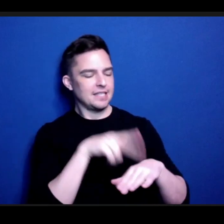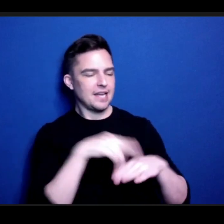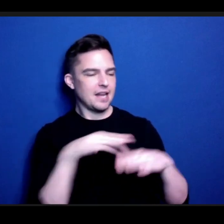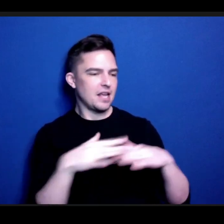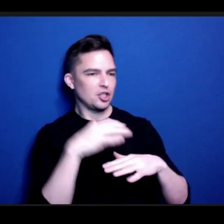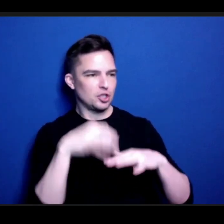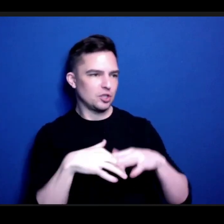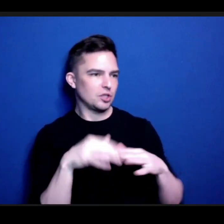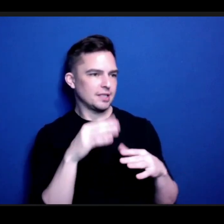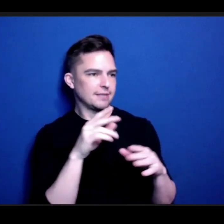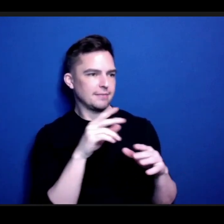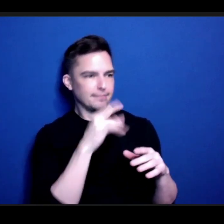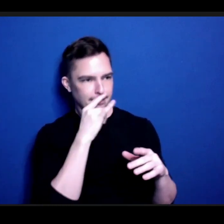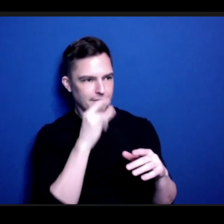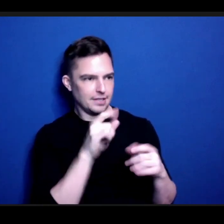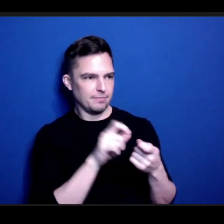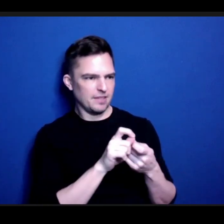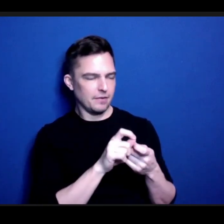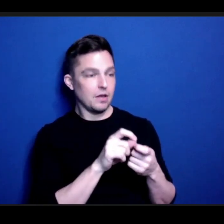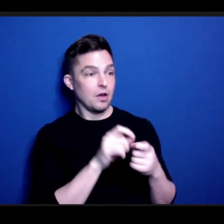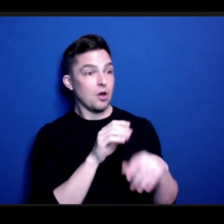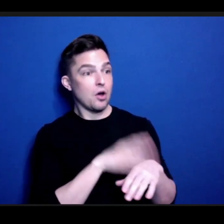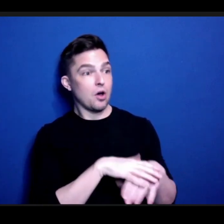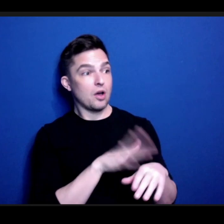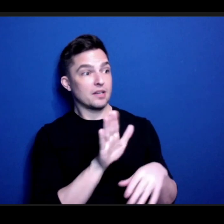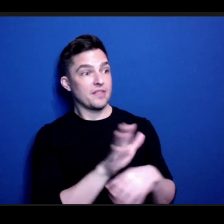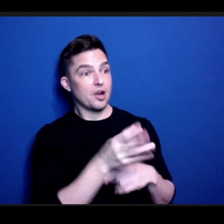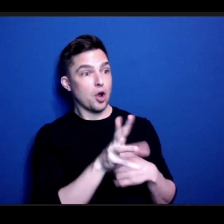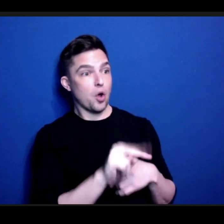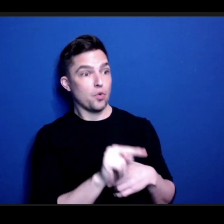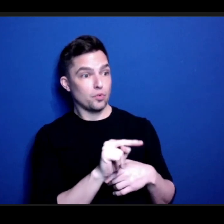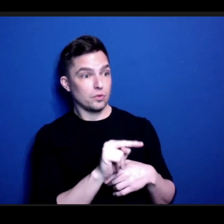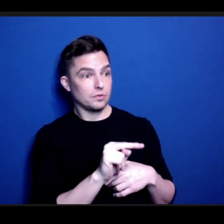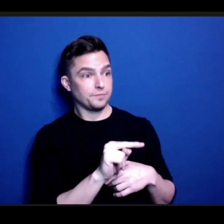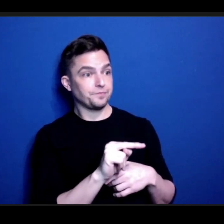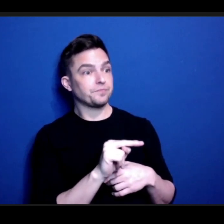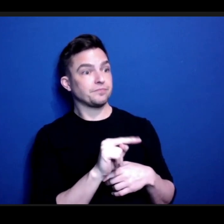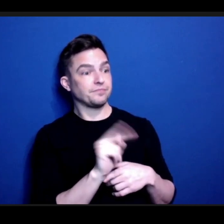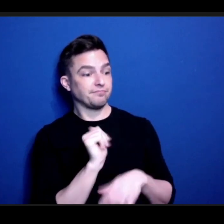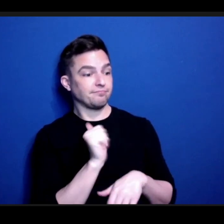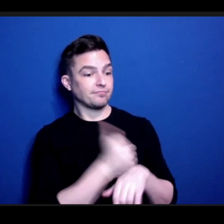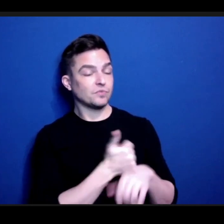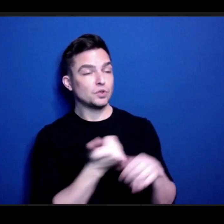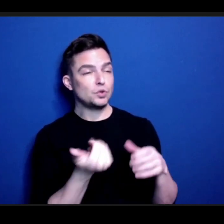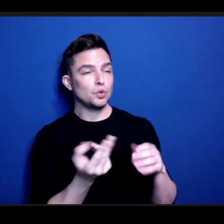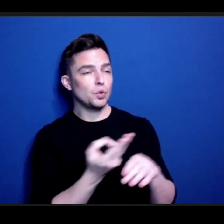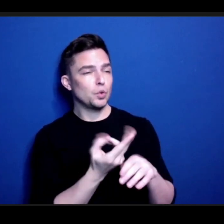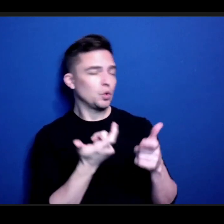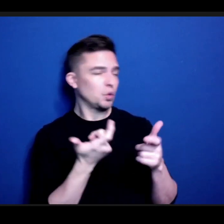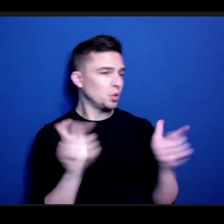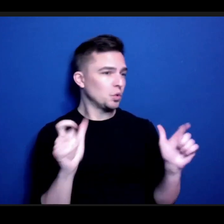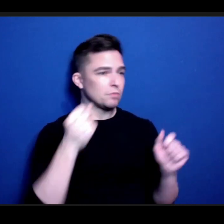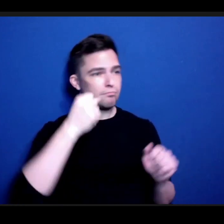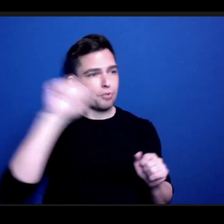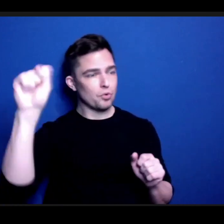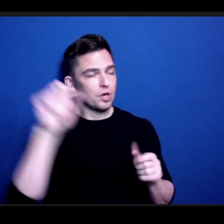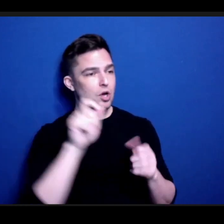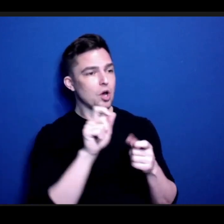who actually on their own, staged a huge protest and like wrote a call to action and a call